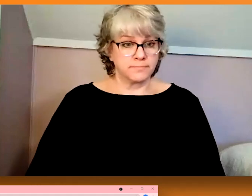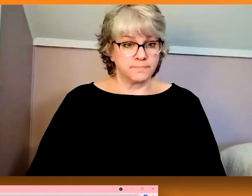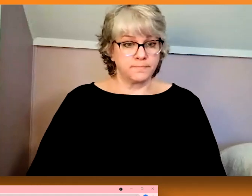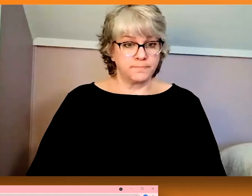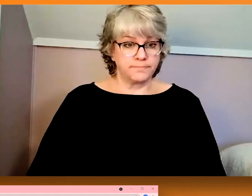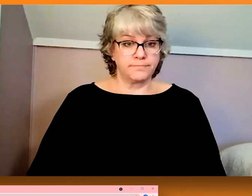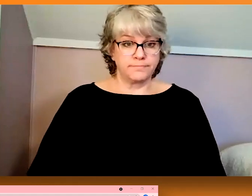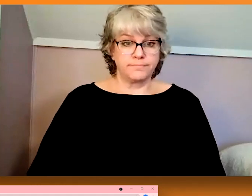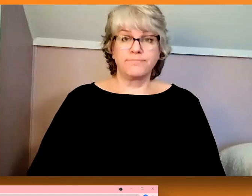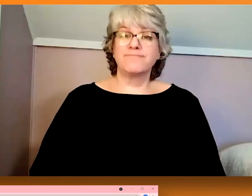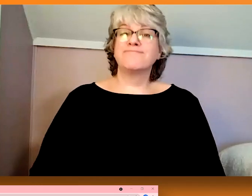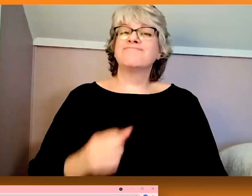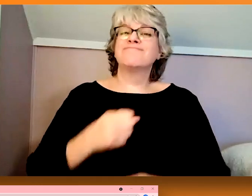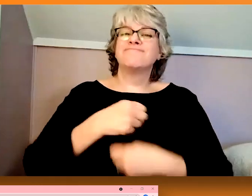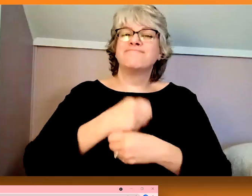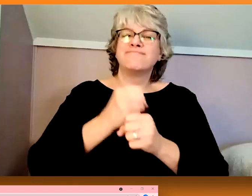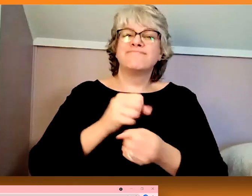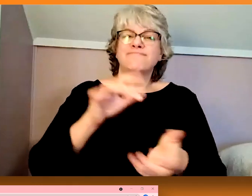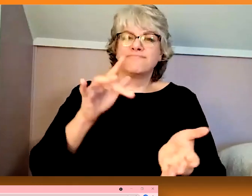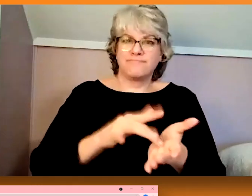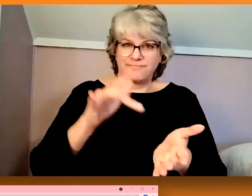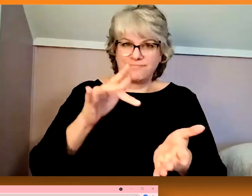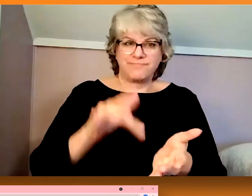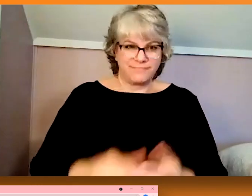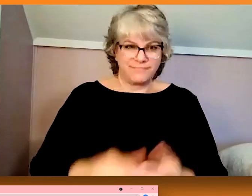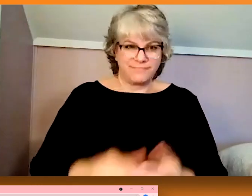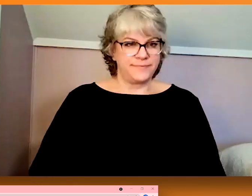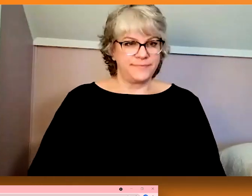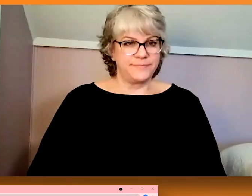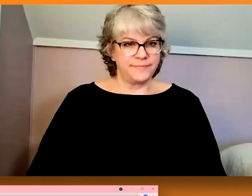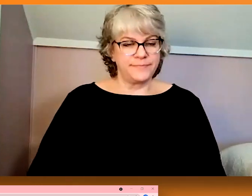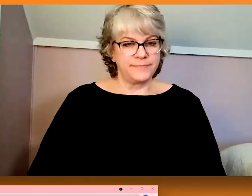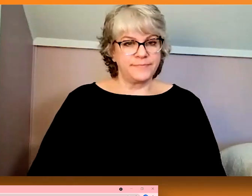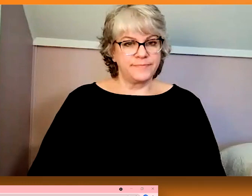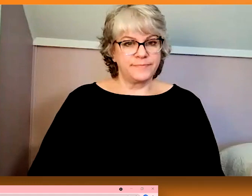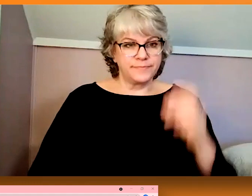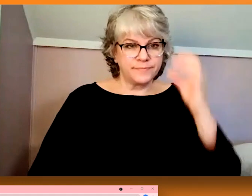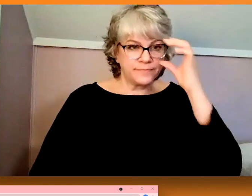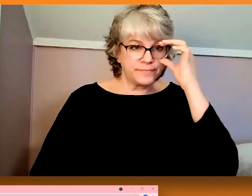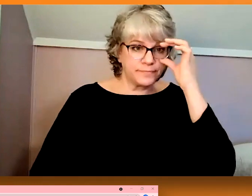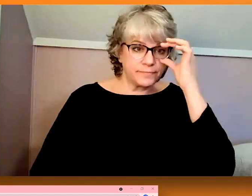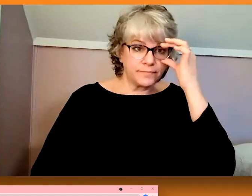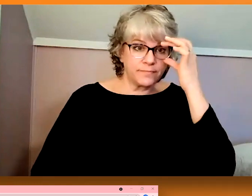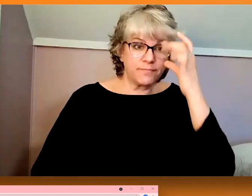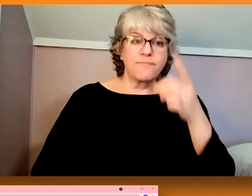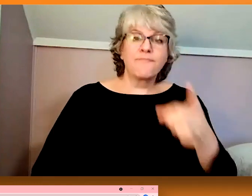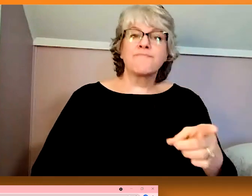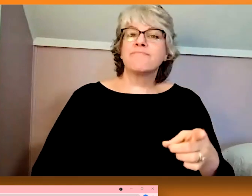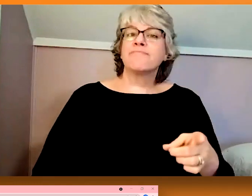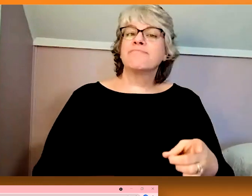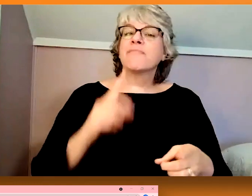And then click Create My Account. At this time, a confirmation e-mail's being sent to Bob.